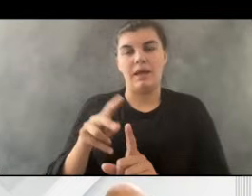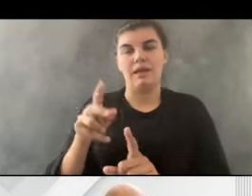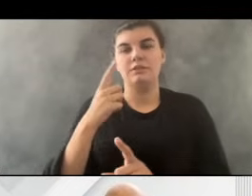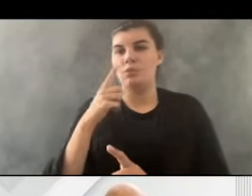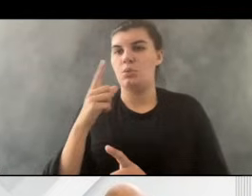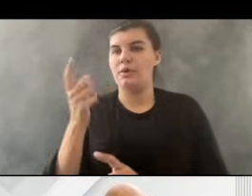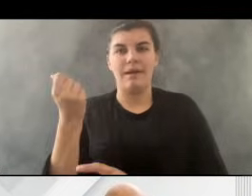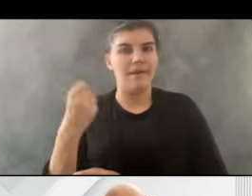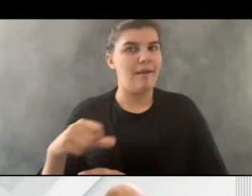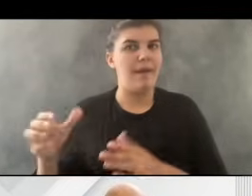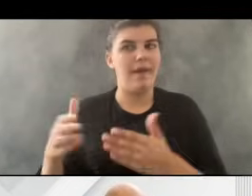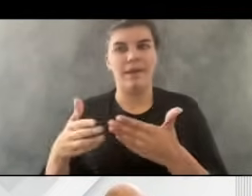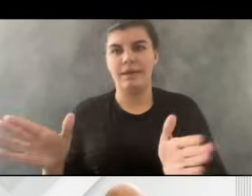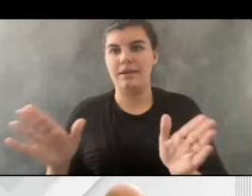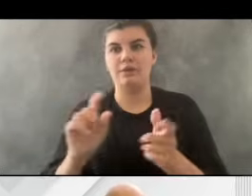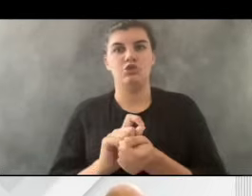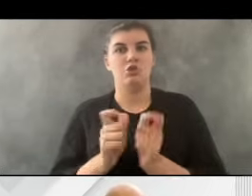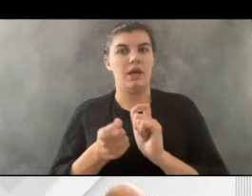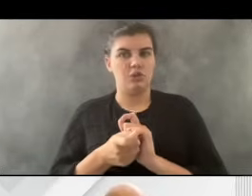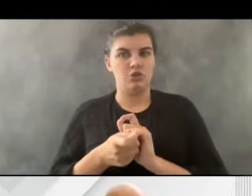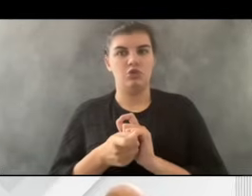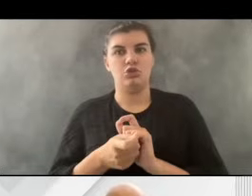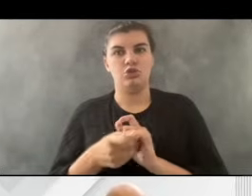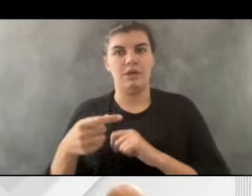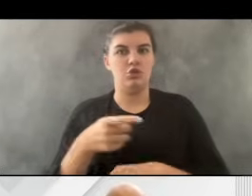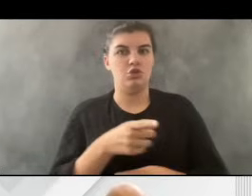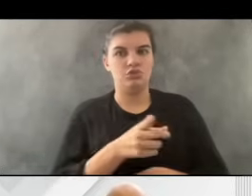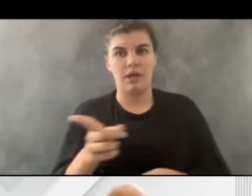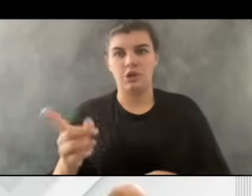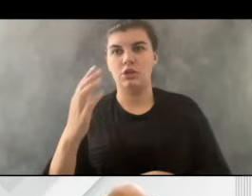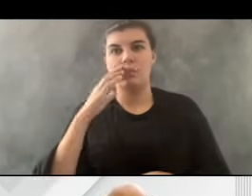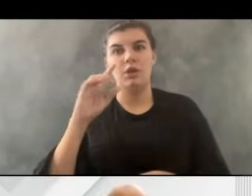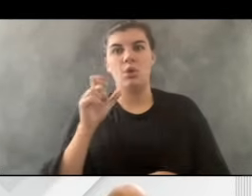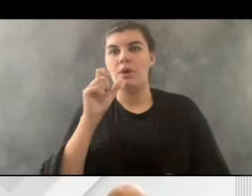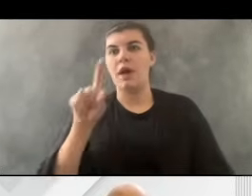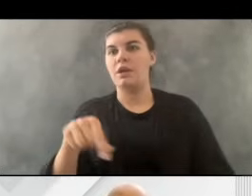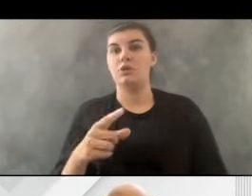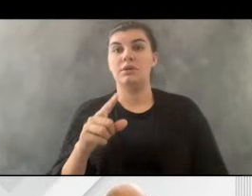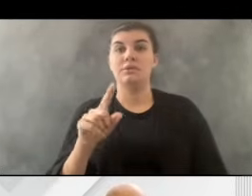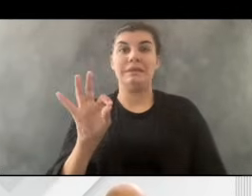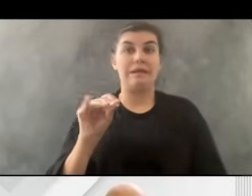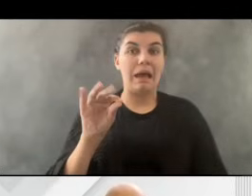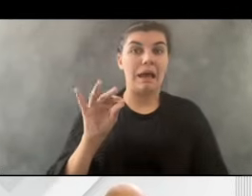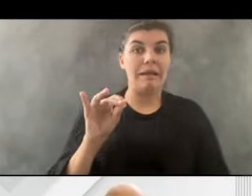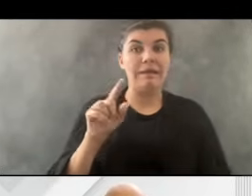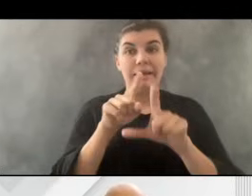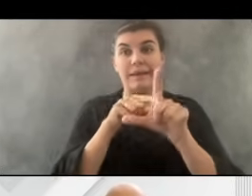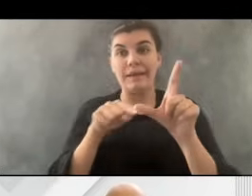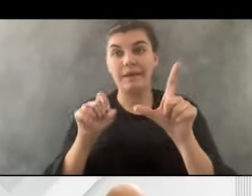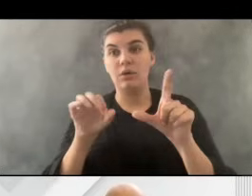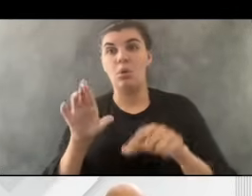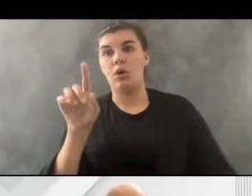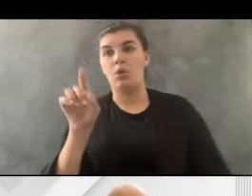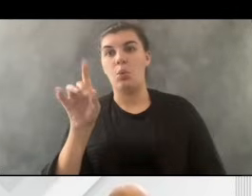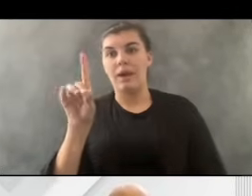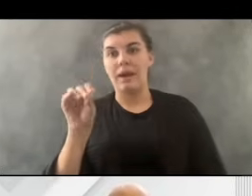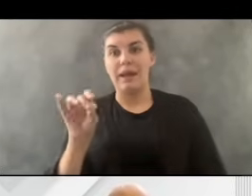change in direction, it's not just a 90 or a 180. If it's anywhere between 0 and